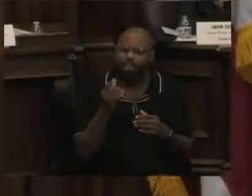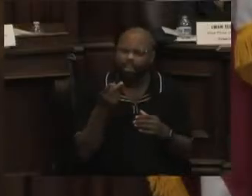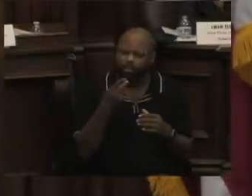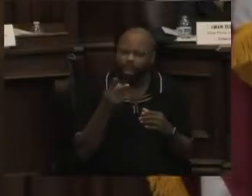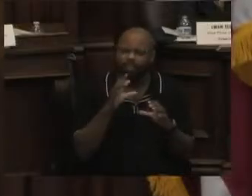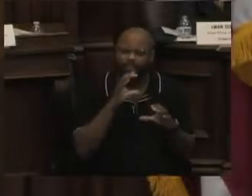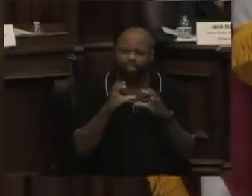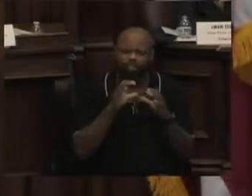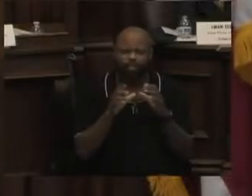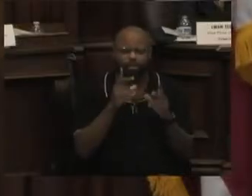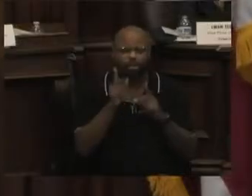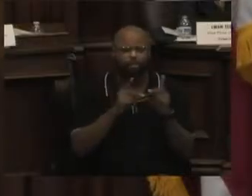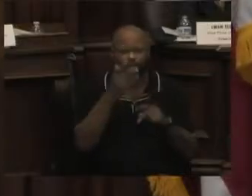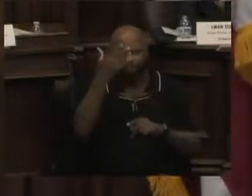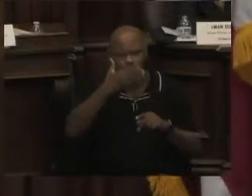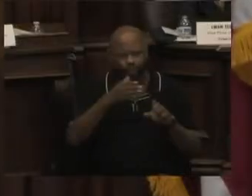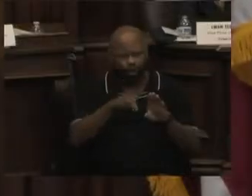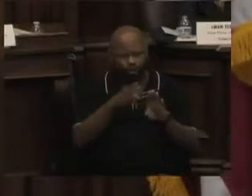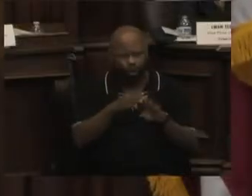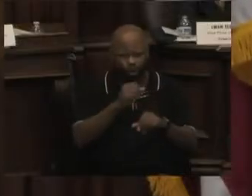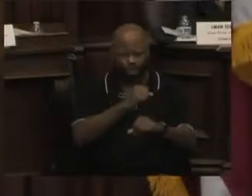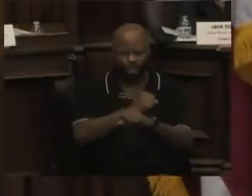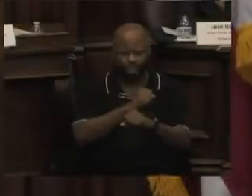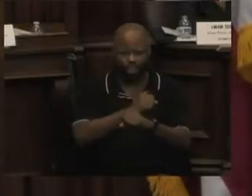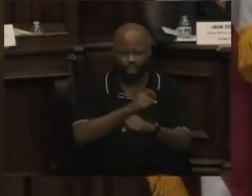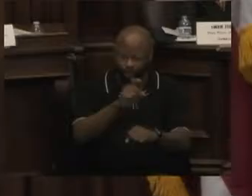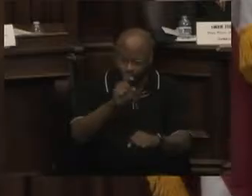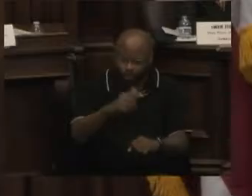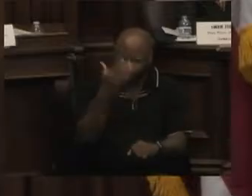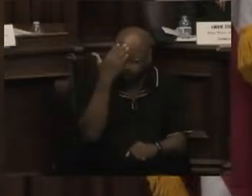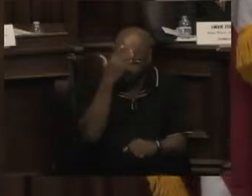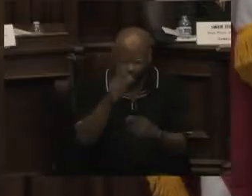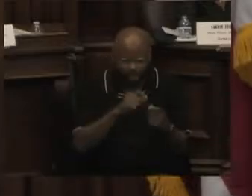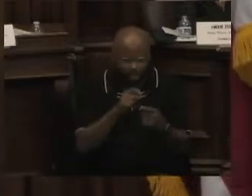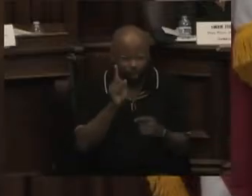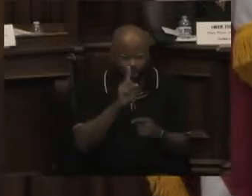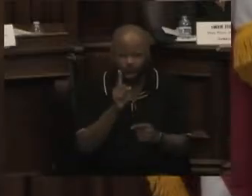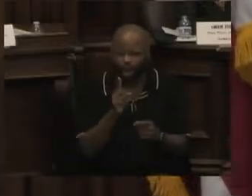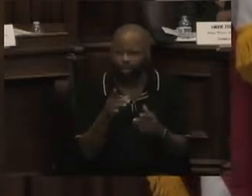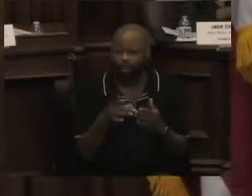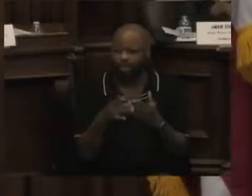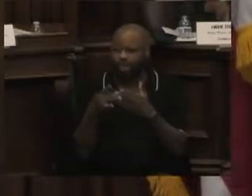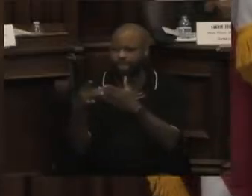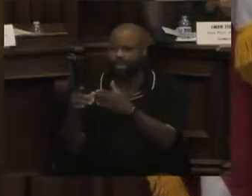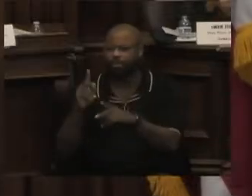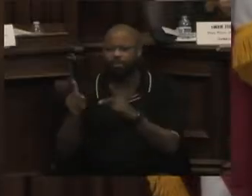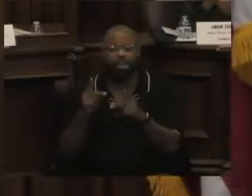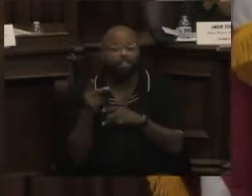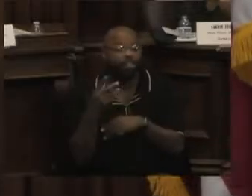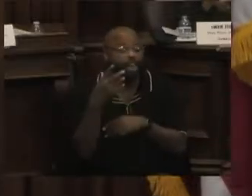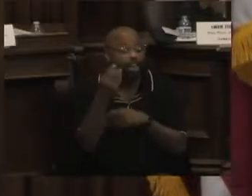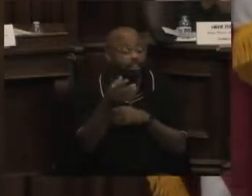the office. And I feel like we've had conversations about the people at the front door.